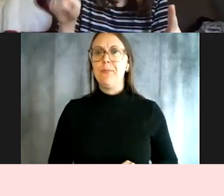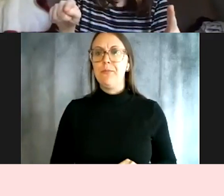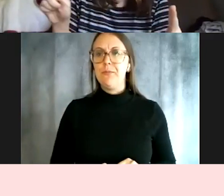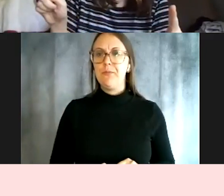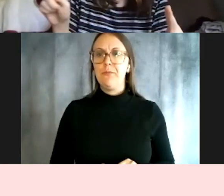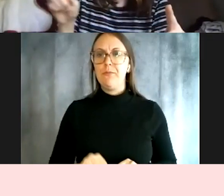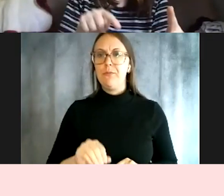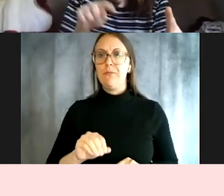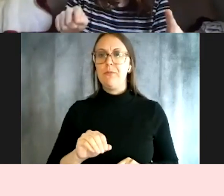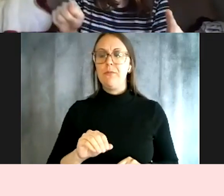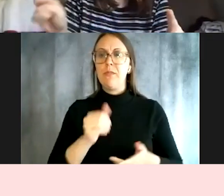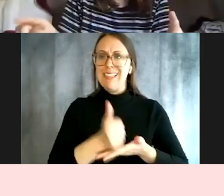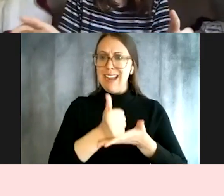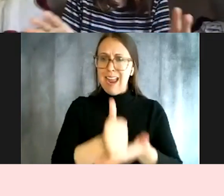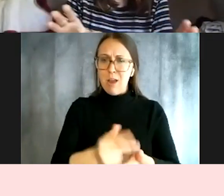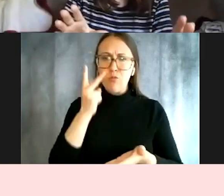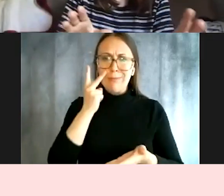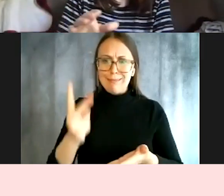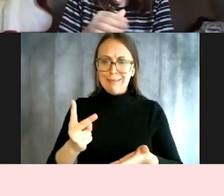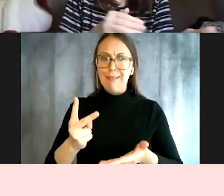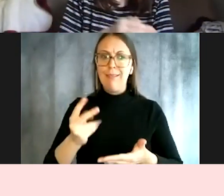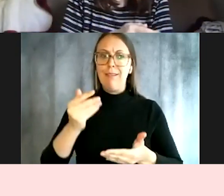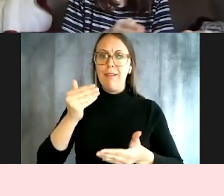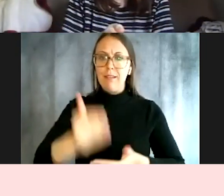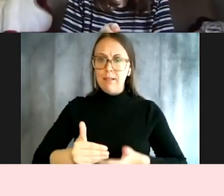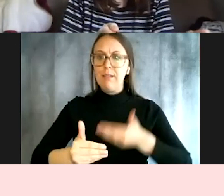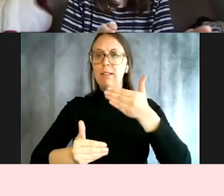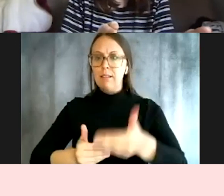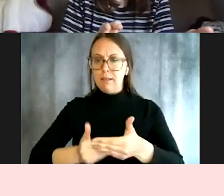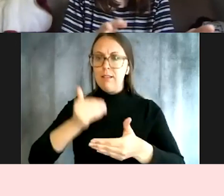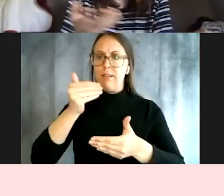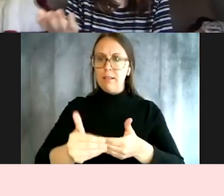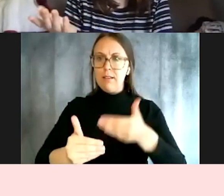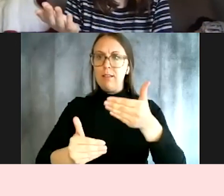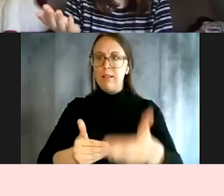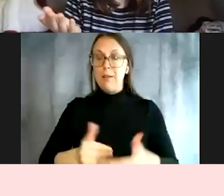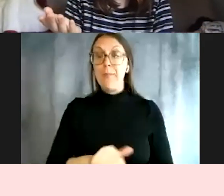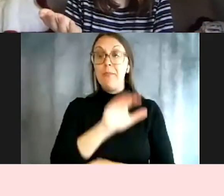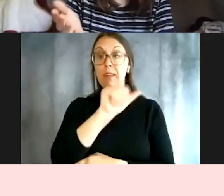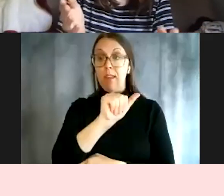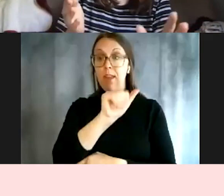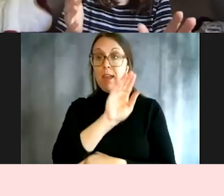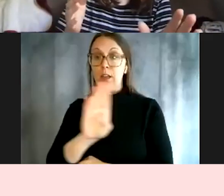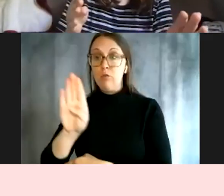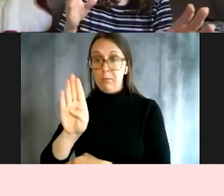can see what comes after what and then A to B testing which comes up later as well, is just